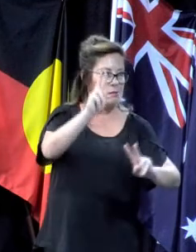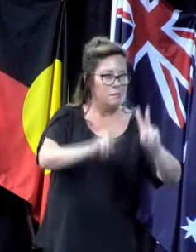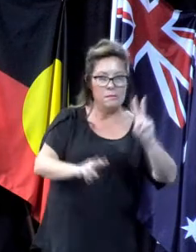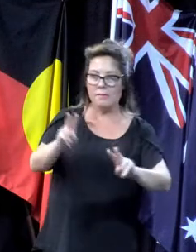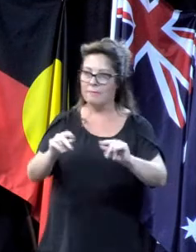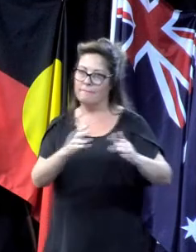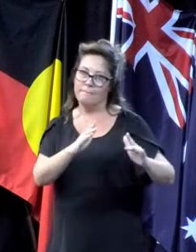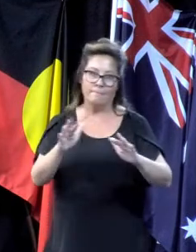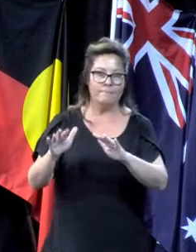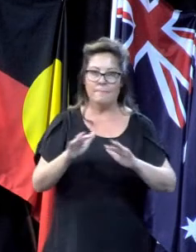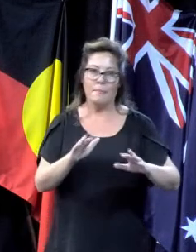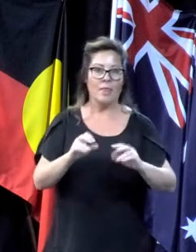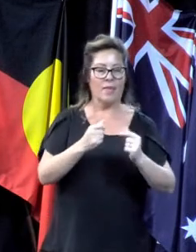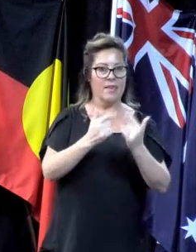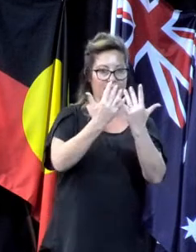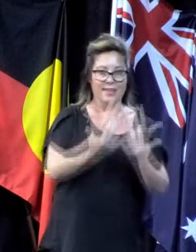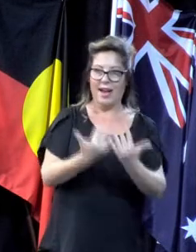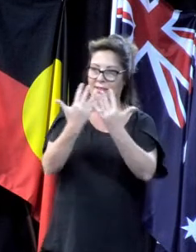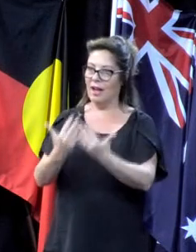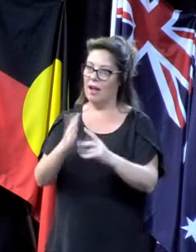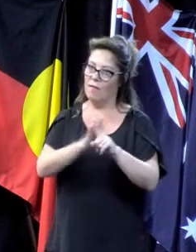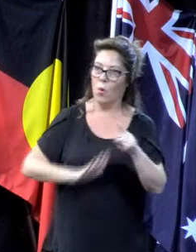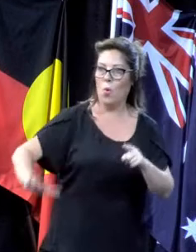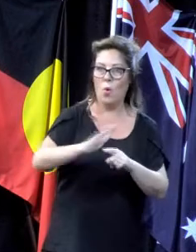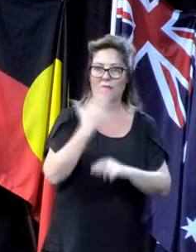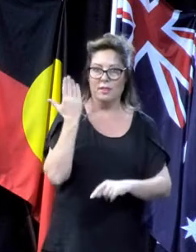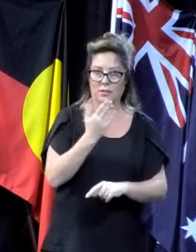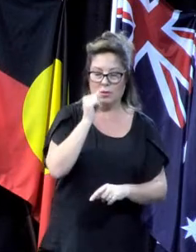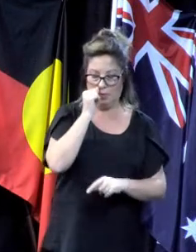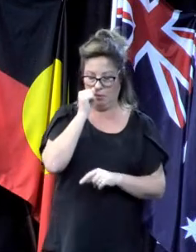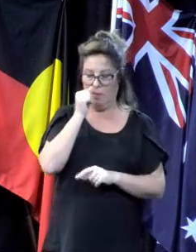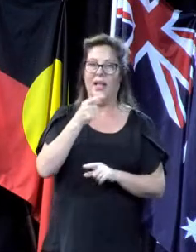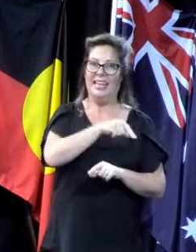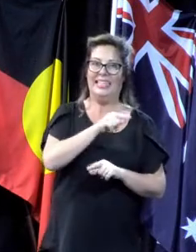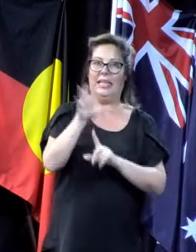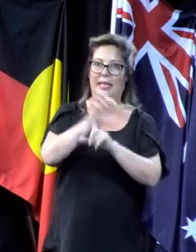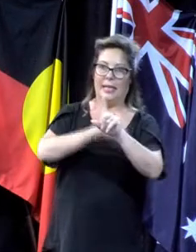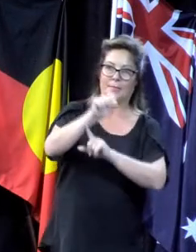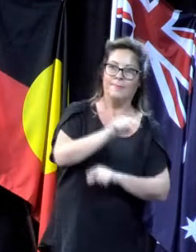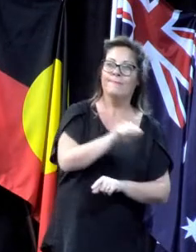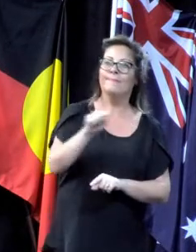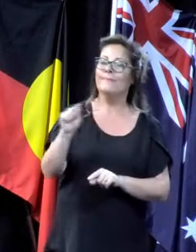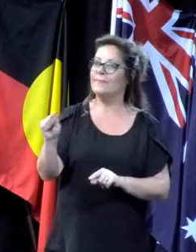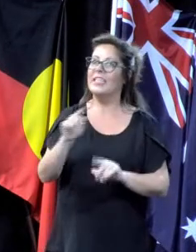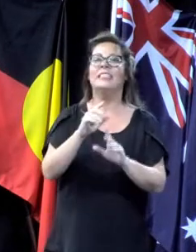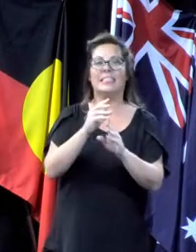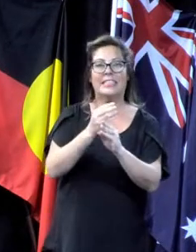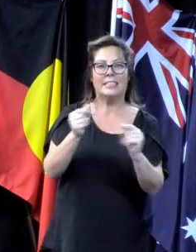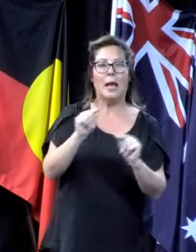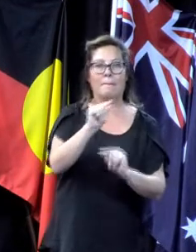the performance data for the school as a whole. And it was identified that, in some circumstances,